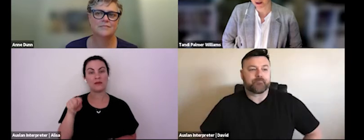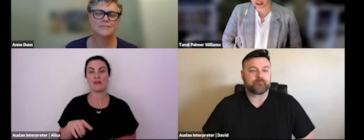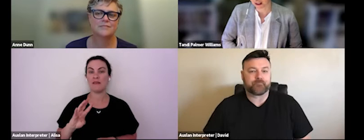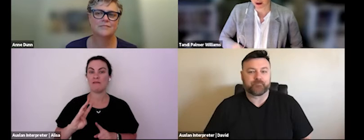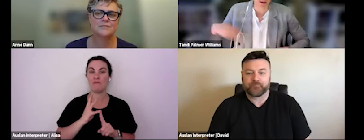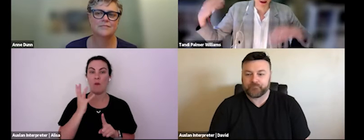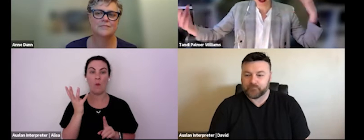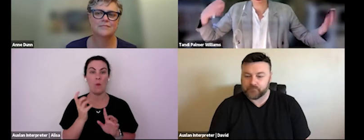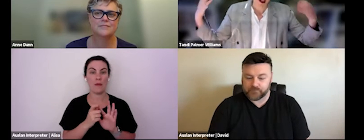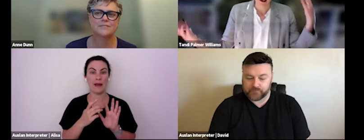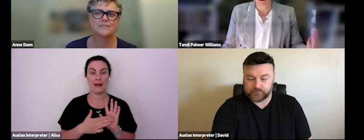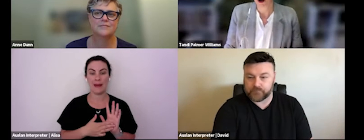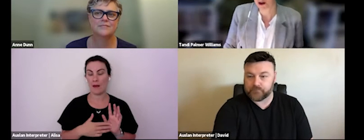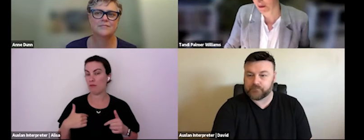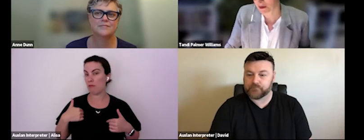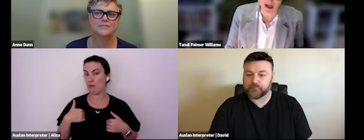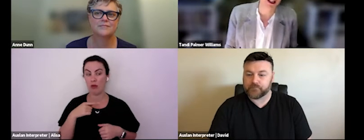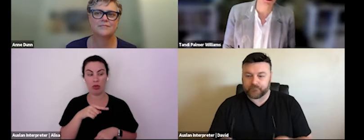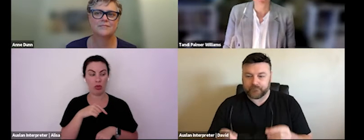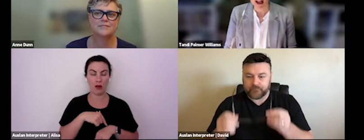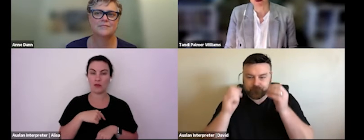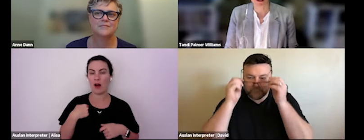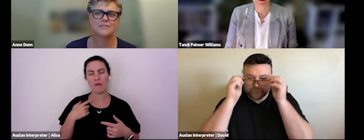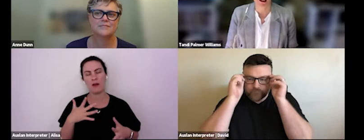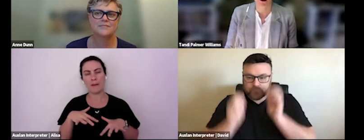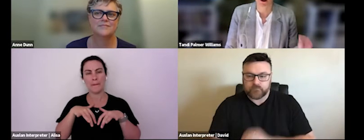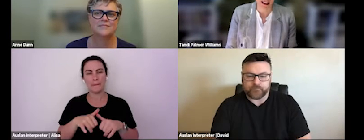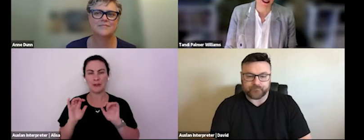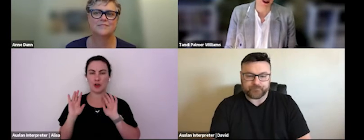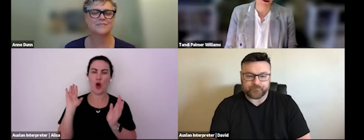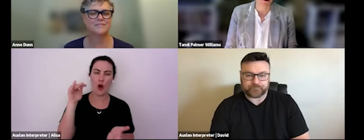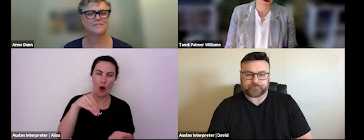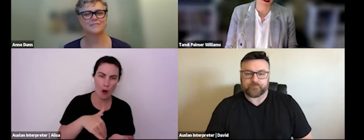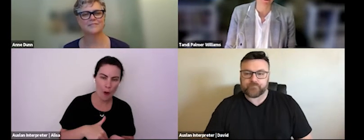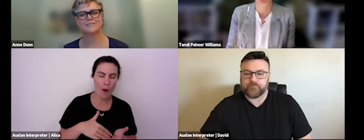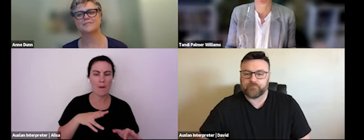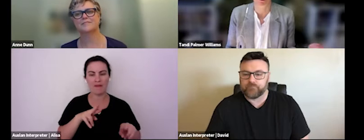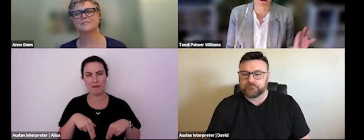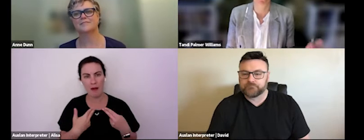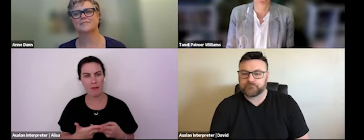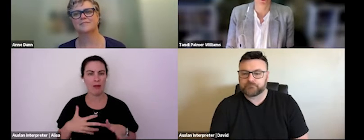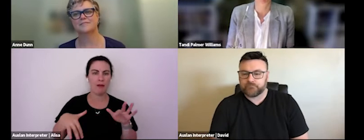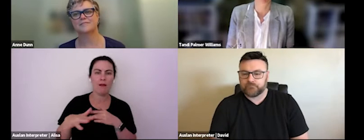was in the thick of getting home from the beach with the family and I would opt out